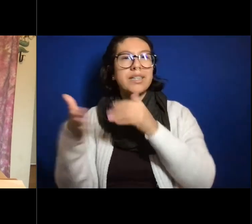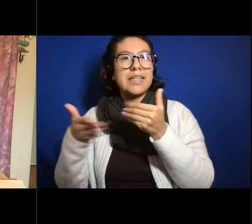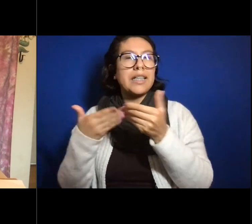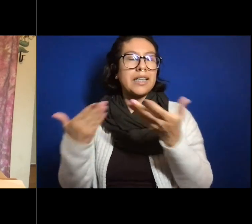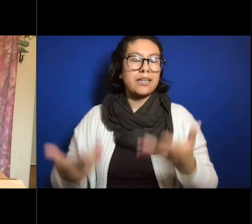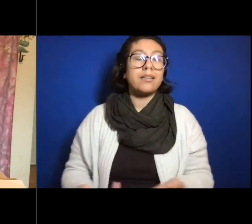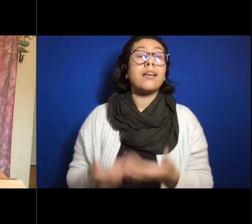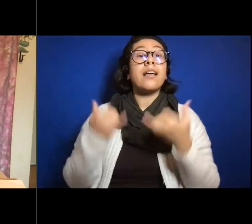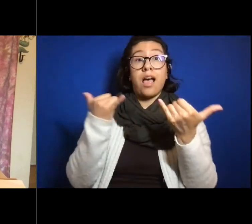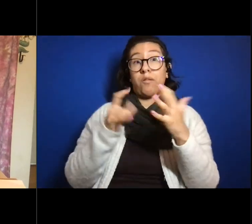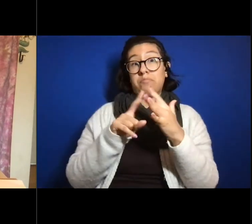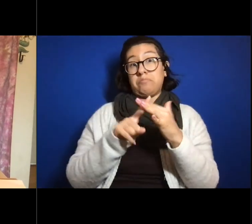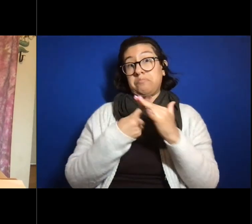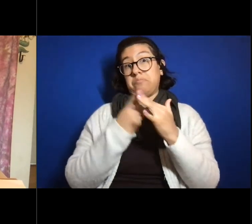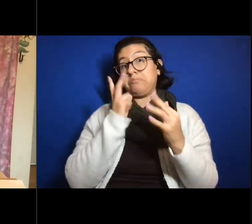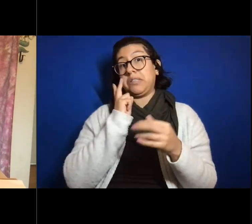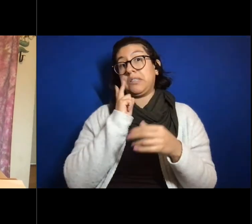and see if we've secured our roof.